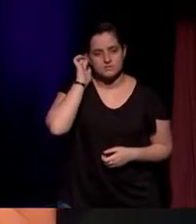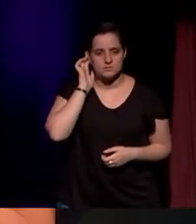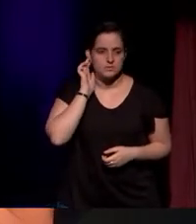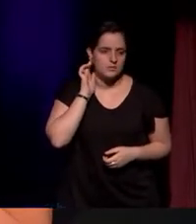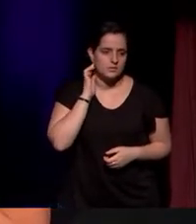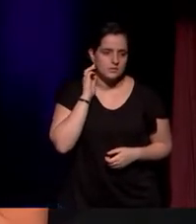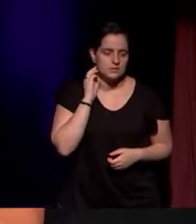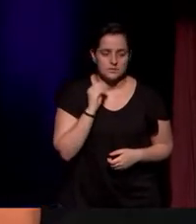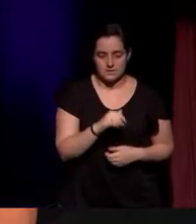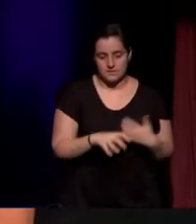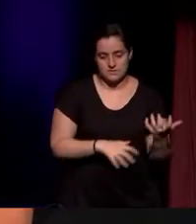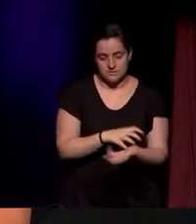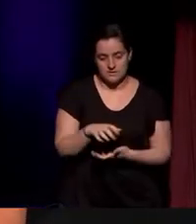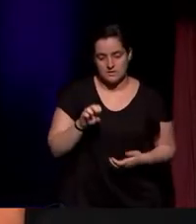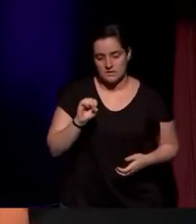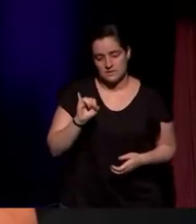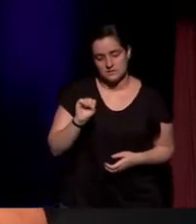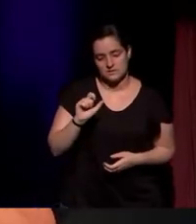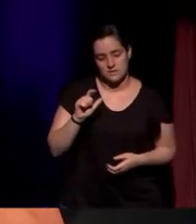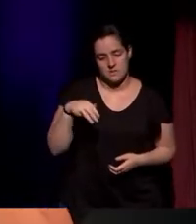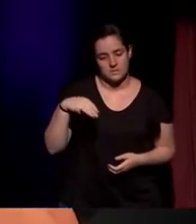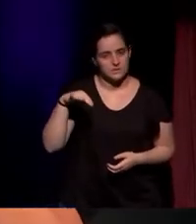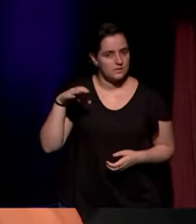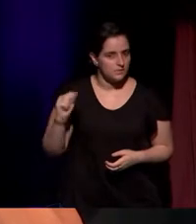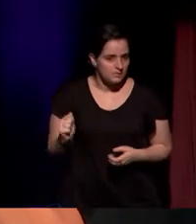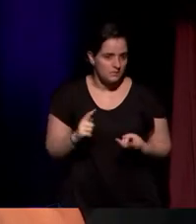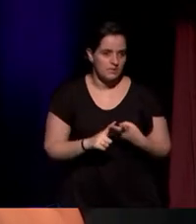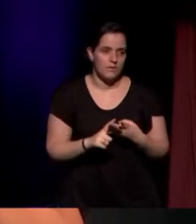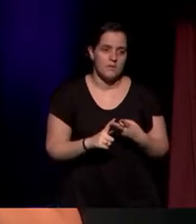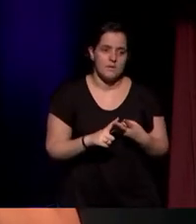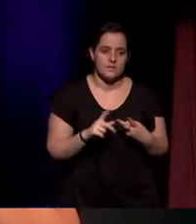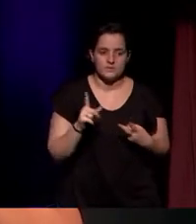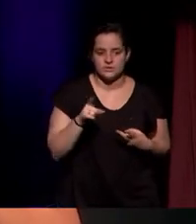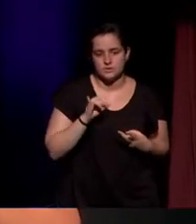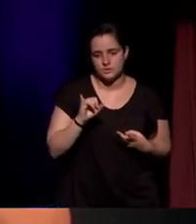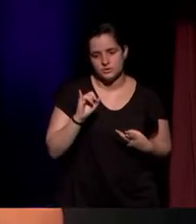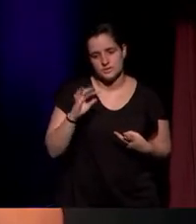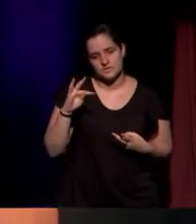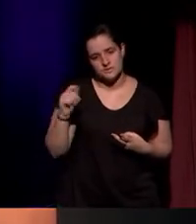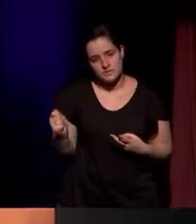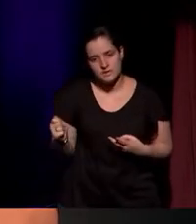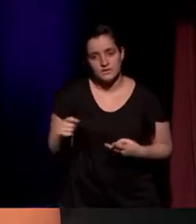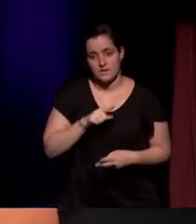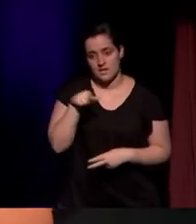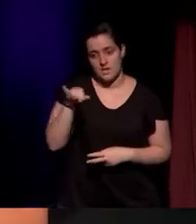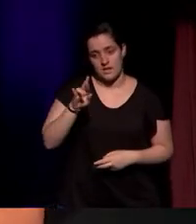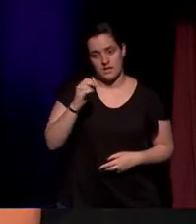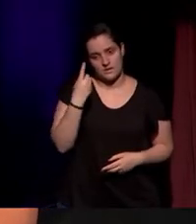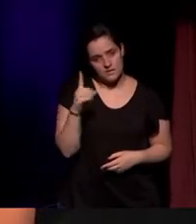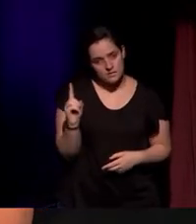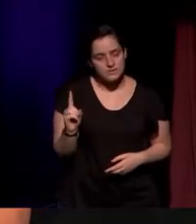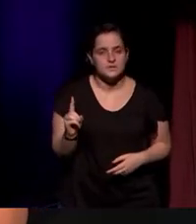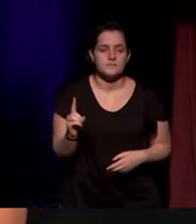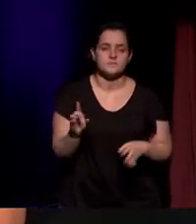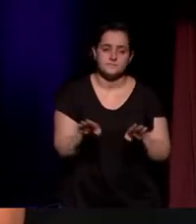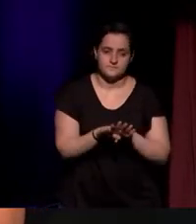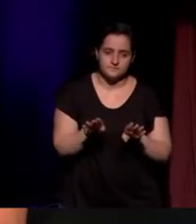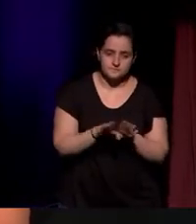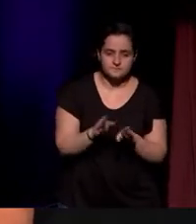of the Islamic revolution in the Iranian, Shia model, Shiite in Iran, and Saudi Arabia being an absolutist monarchy,